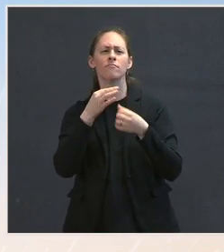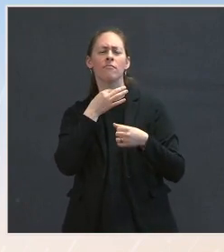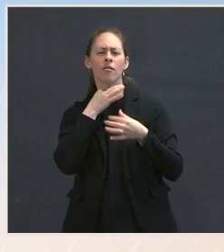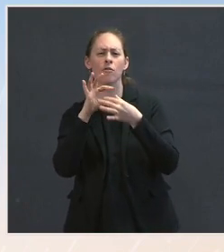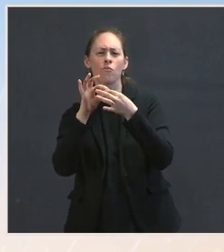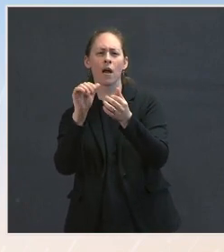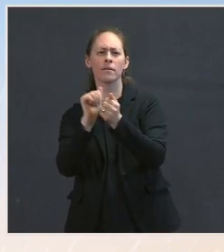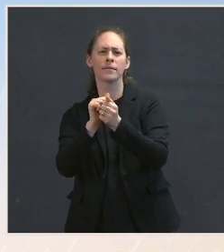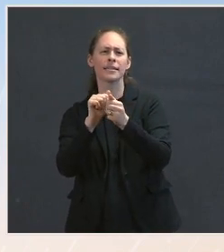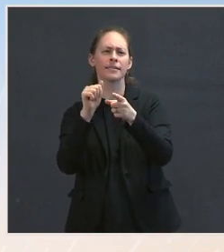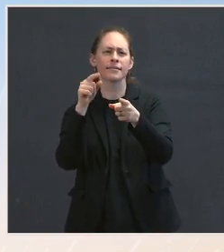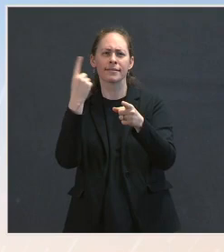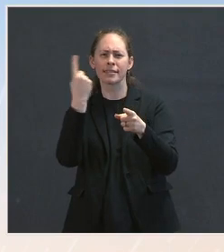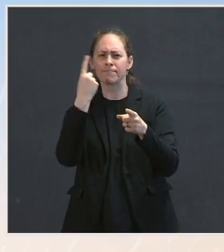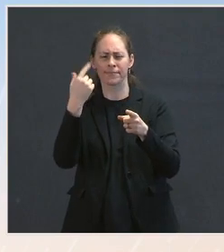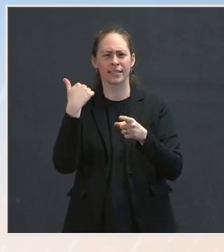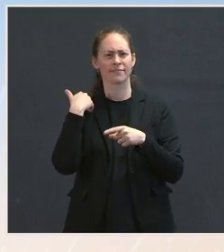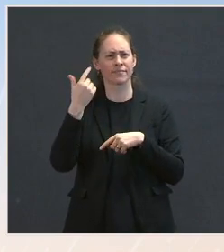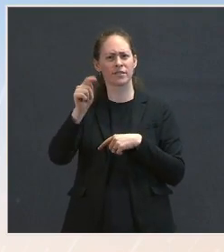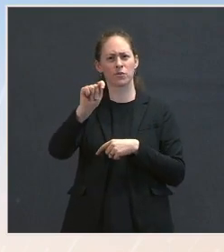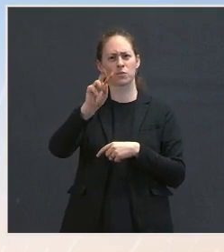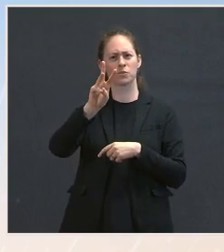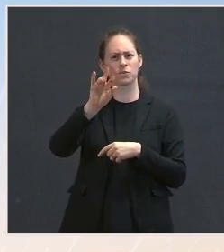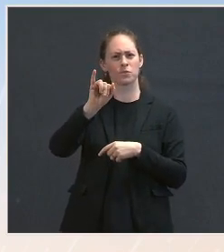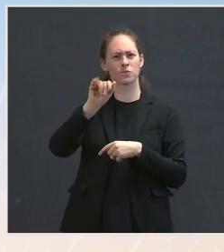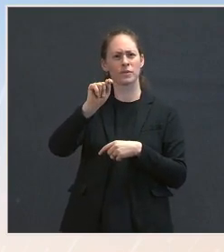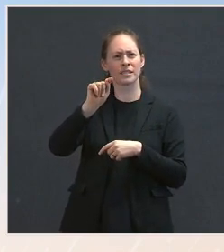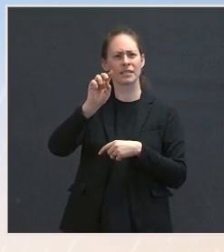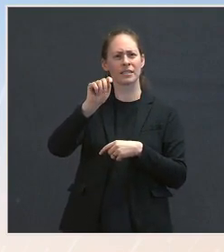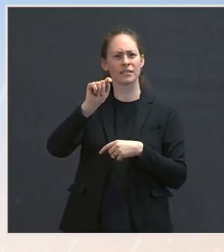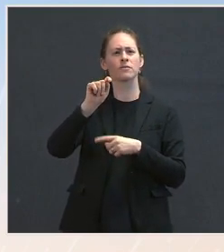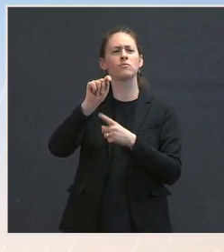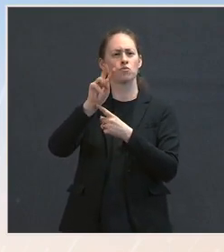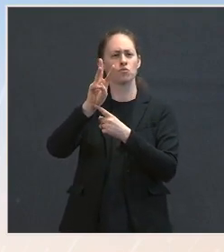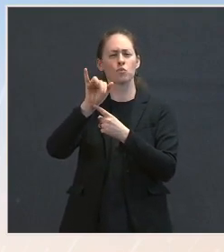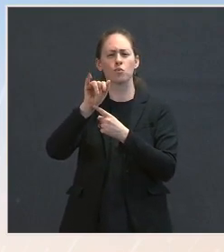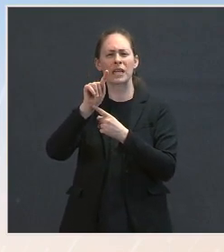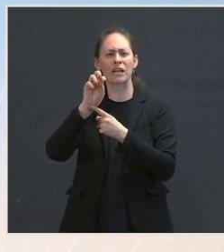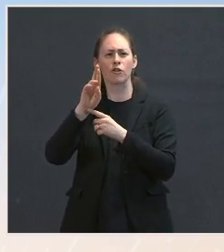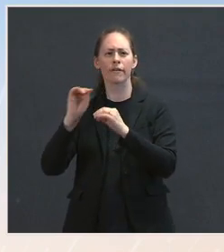"a vampire has more heart than Ted Cruz," when she compared Senator McConnell to Voldemort,